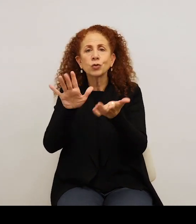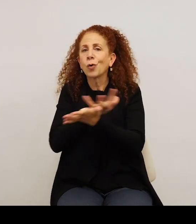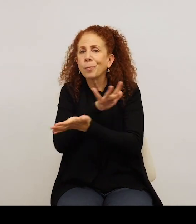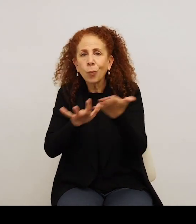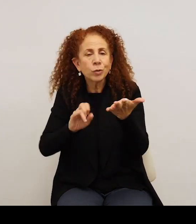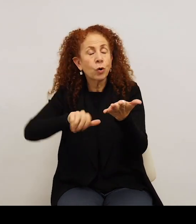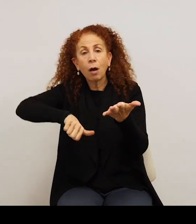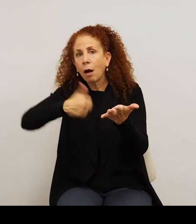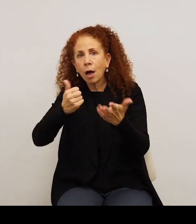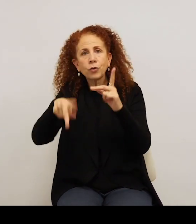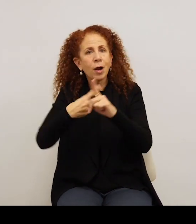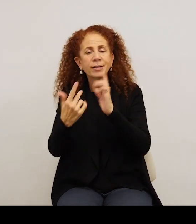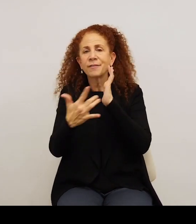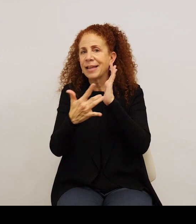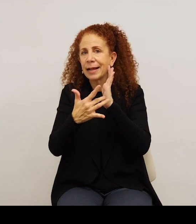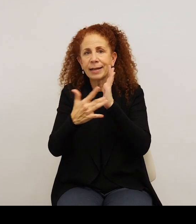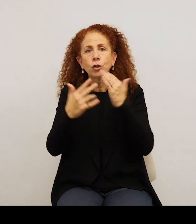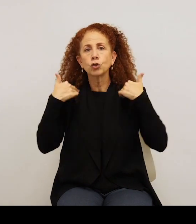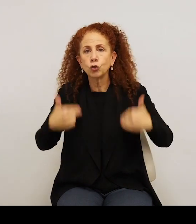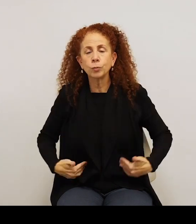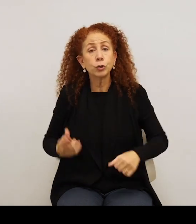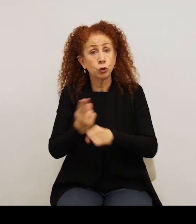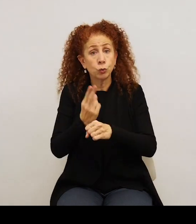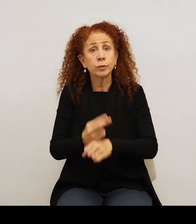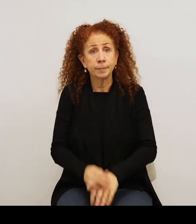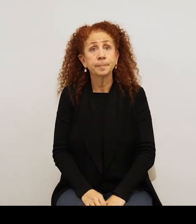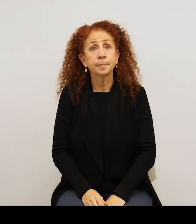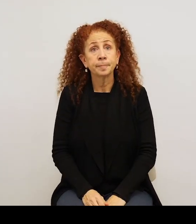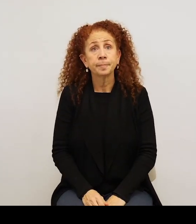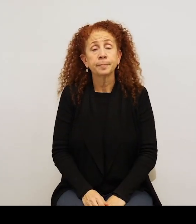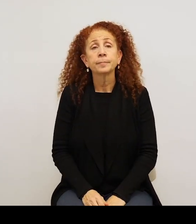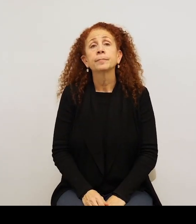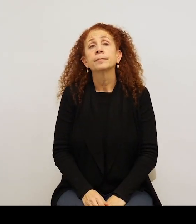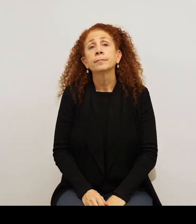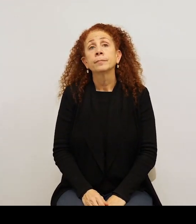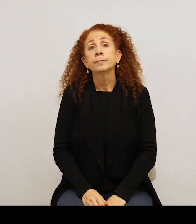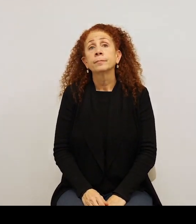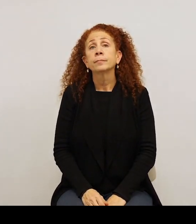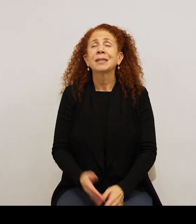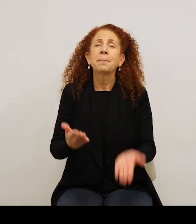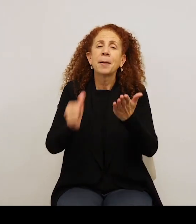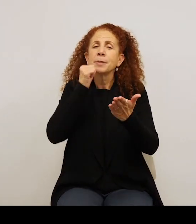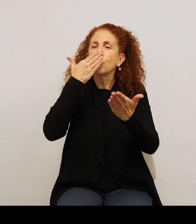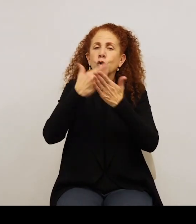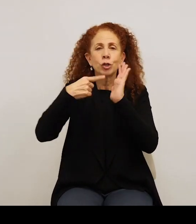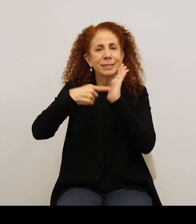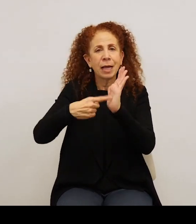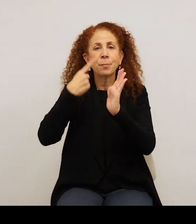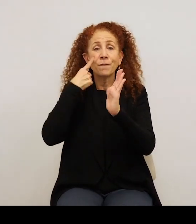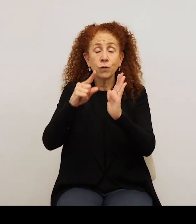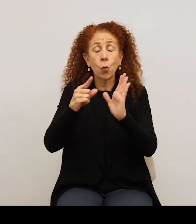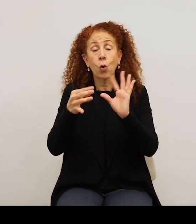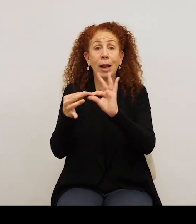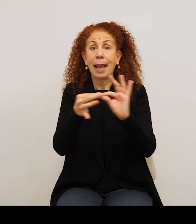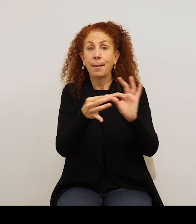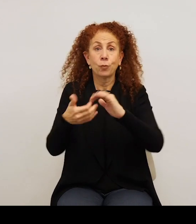or whatever other technologies humans could use. Perhaps this is not a good example for collaboration,